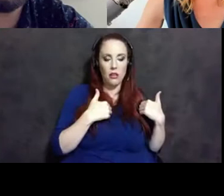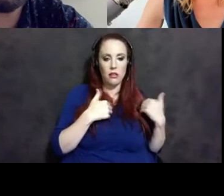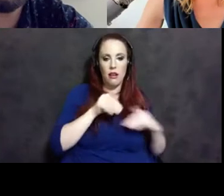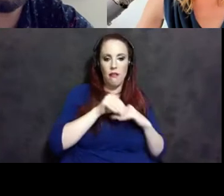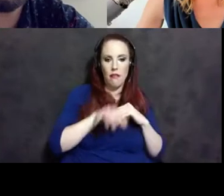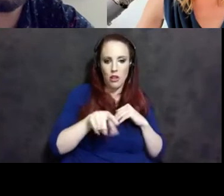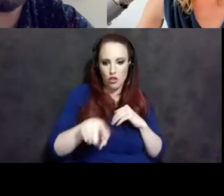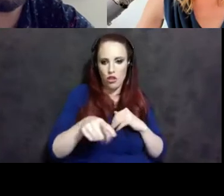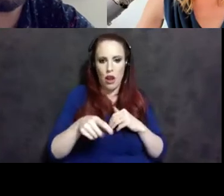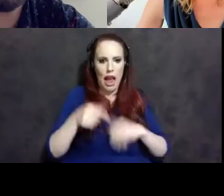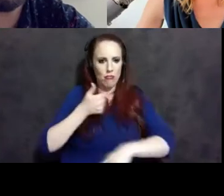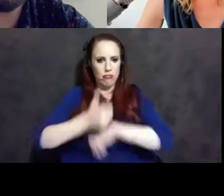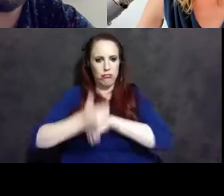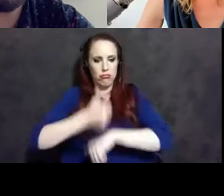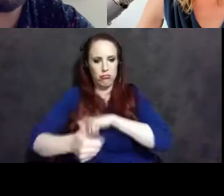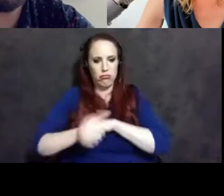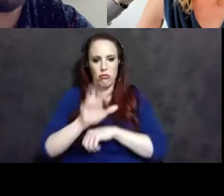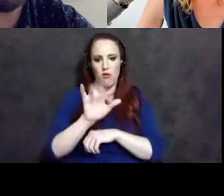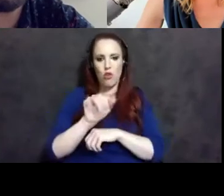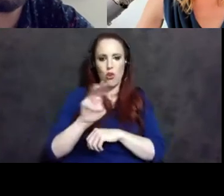were charged against her.